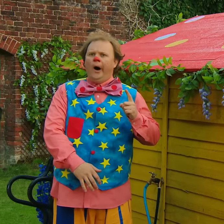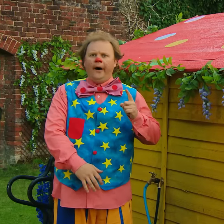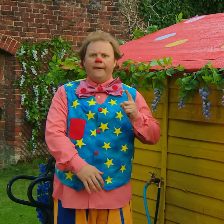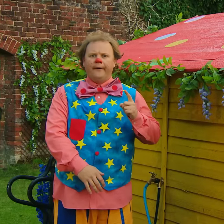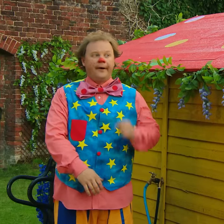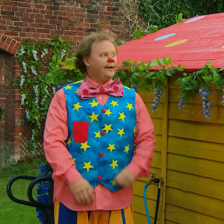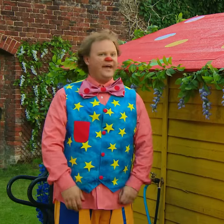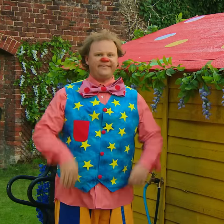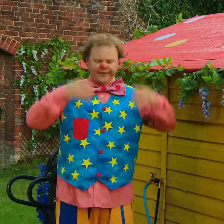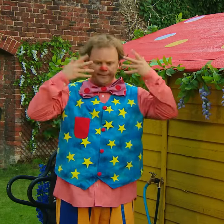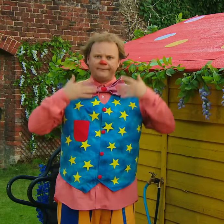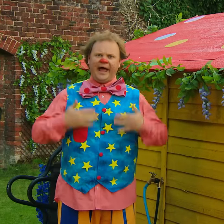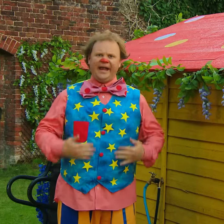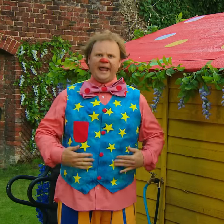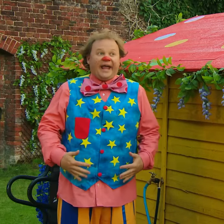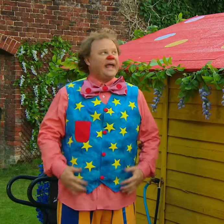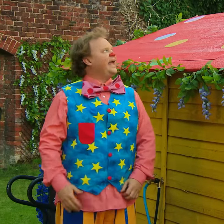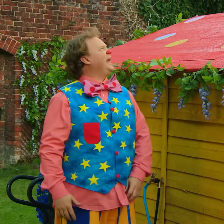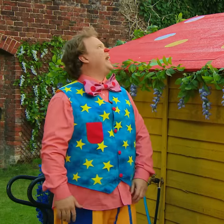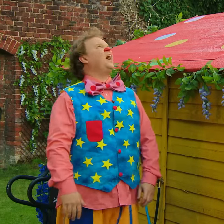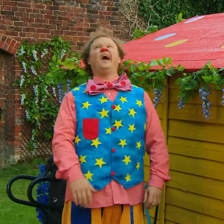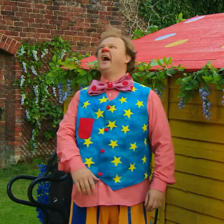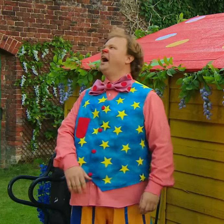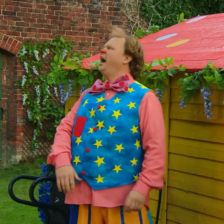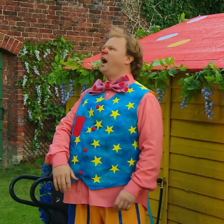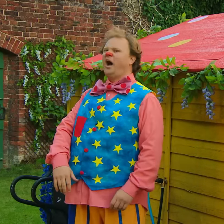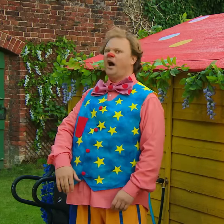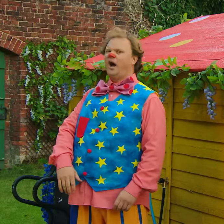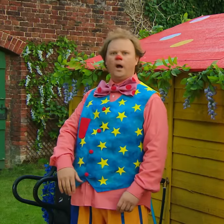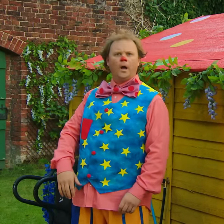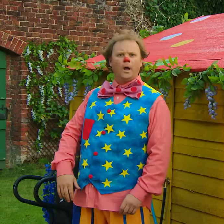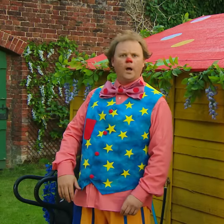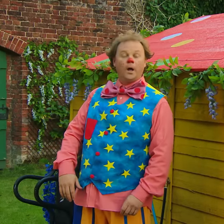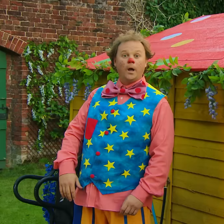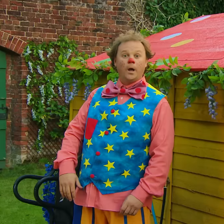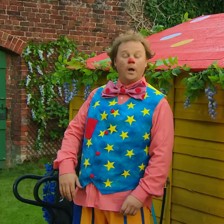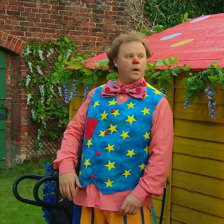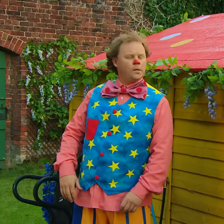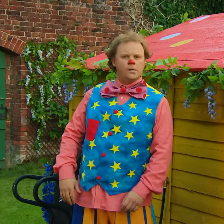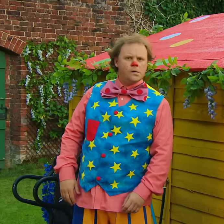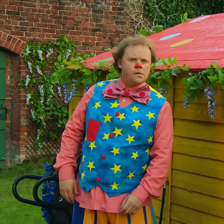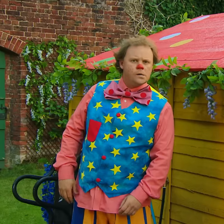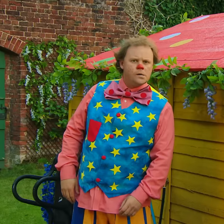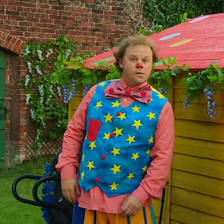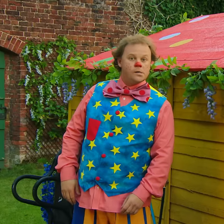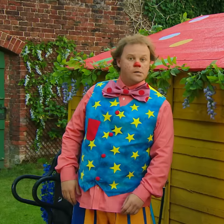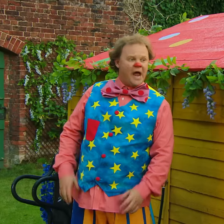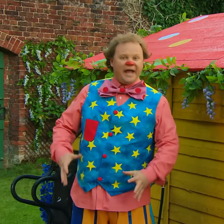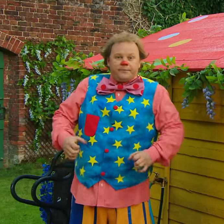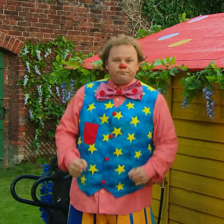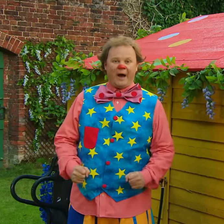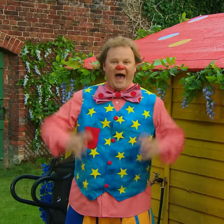oh it stopped raining mr tumble it wasn't raining the water came from the homes